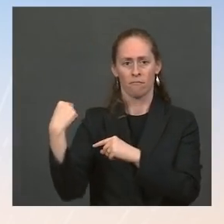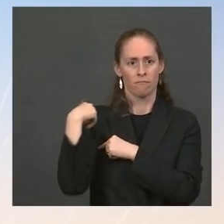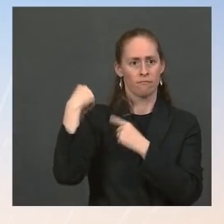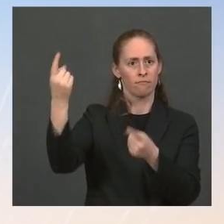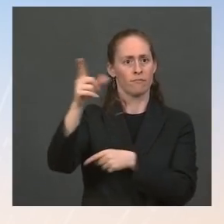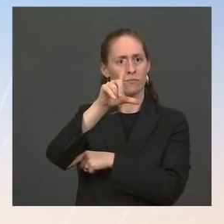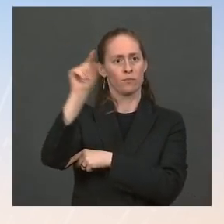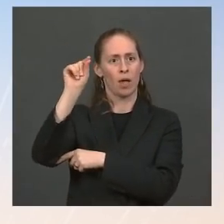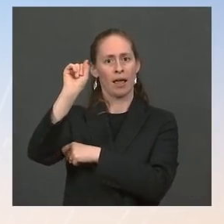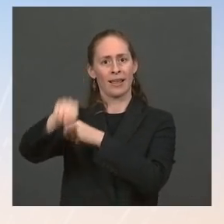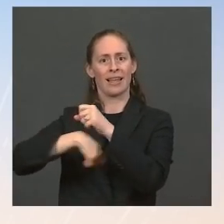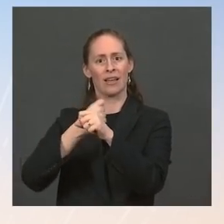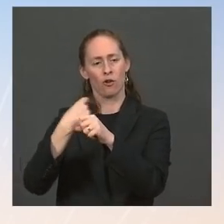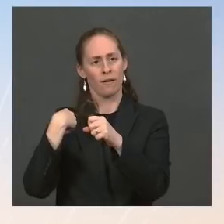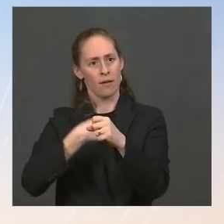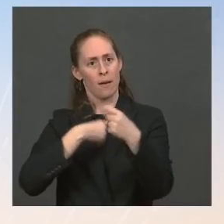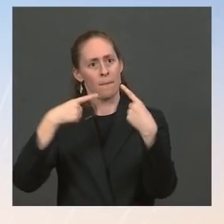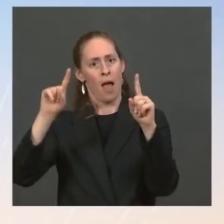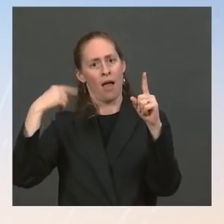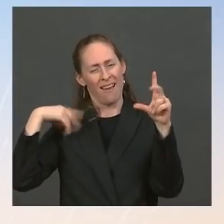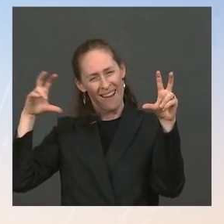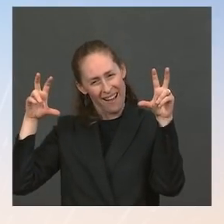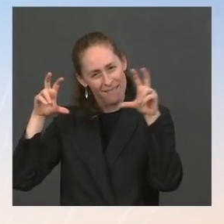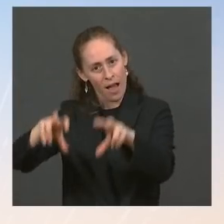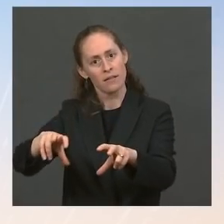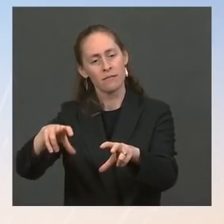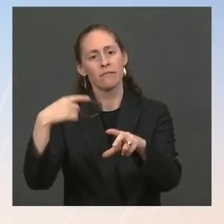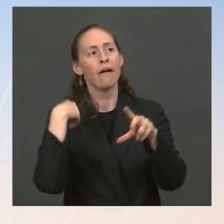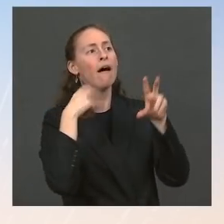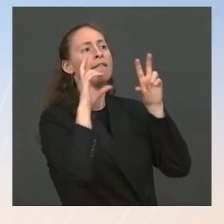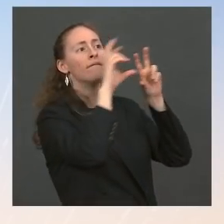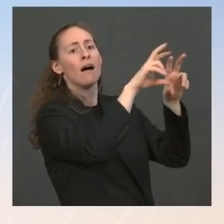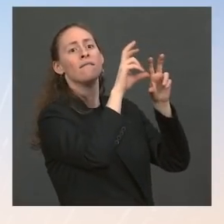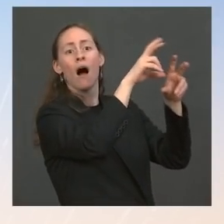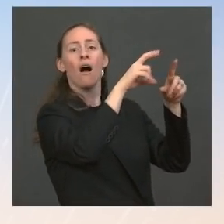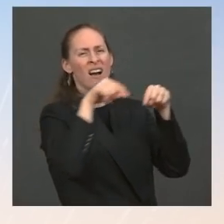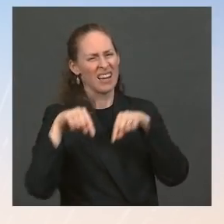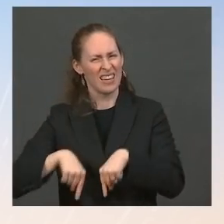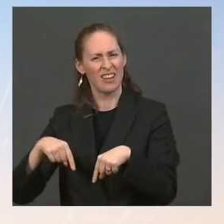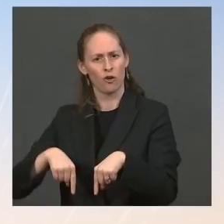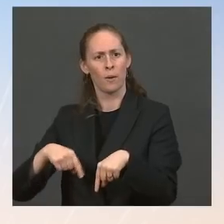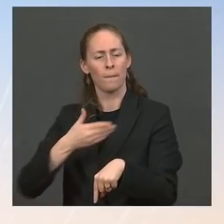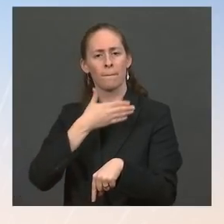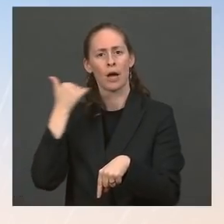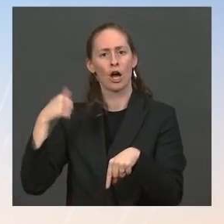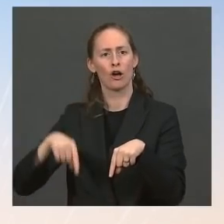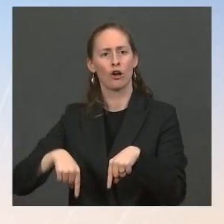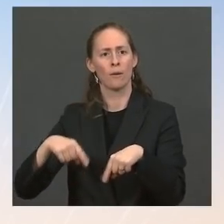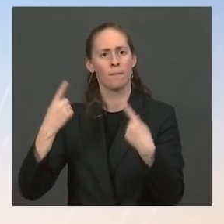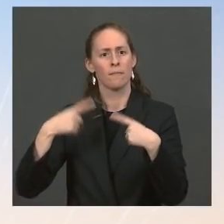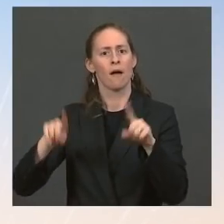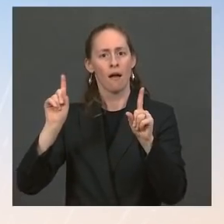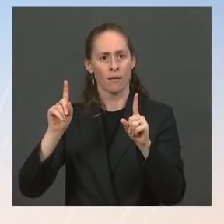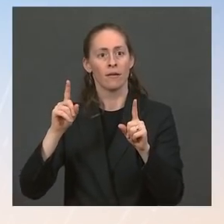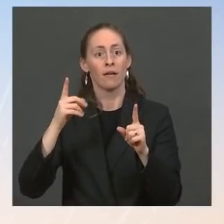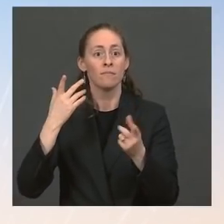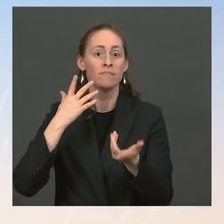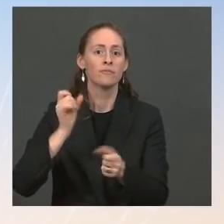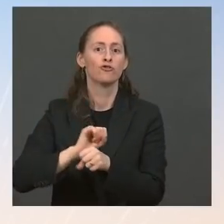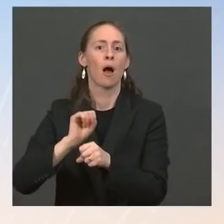And that is going to strengthen our competition at home in addition to putting millions of people to work. The Press: And one more on the economy. The University of Michigan Consumer Sentiment